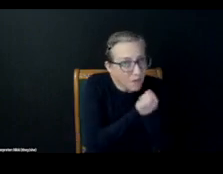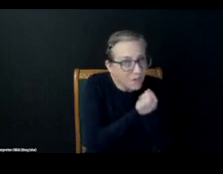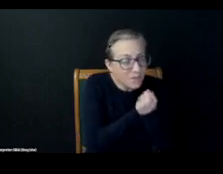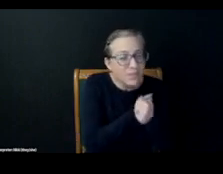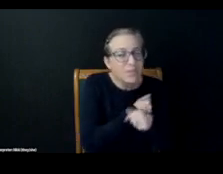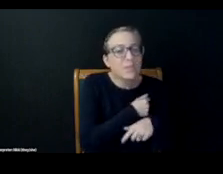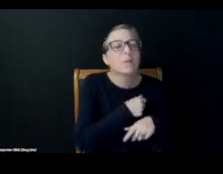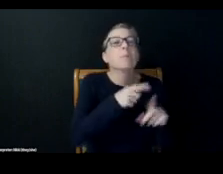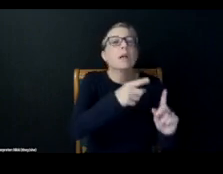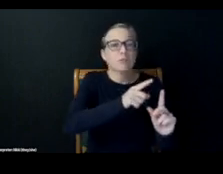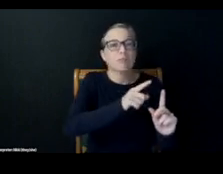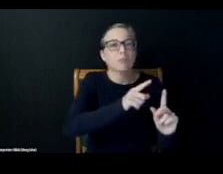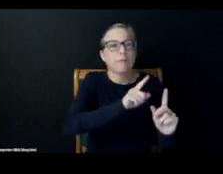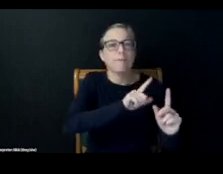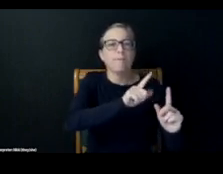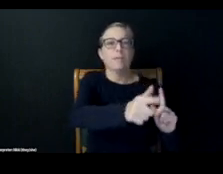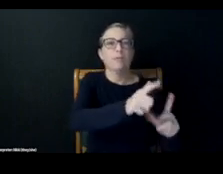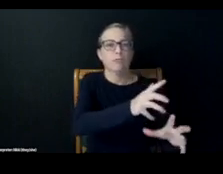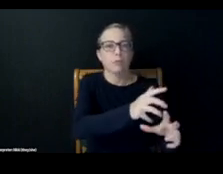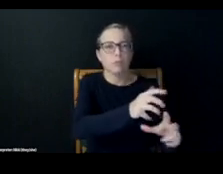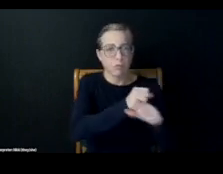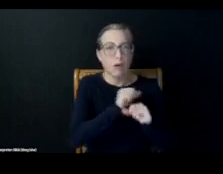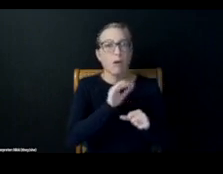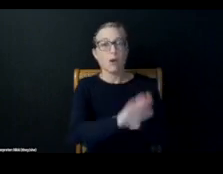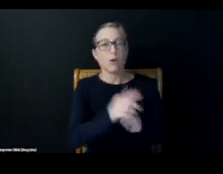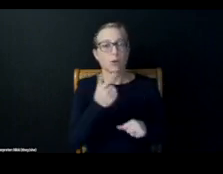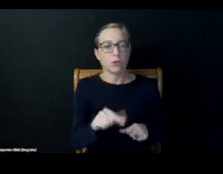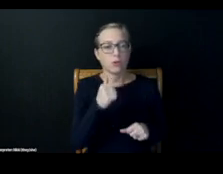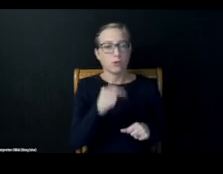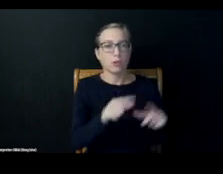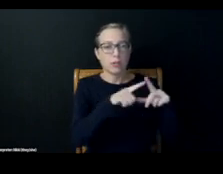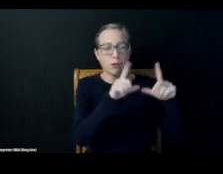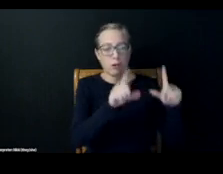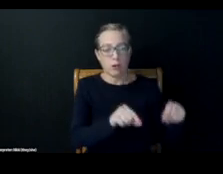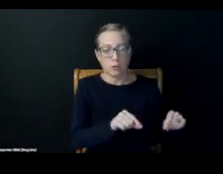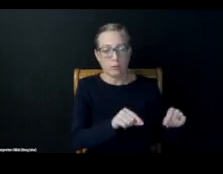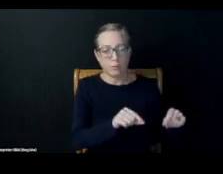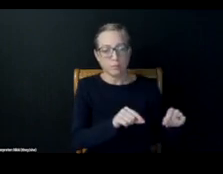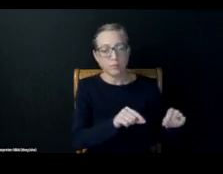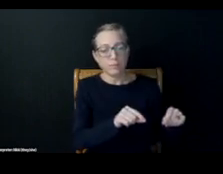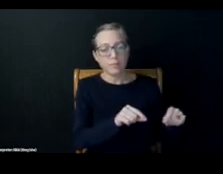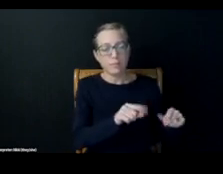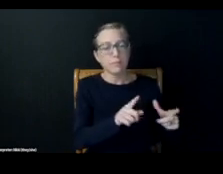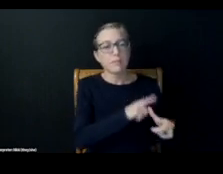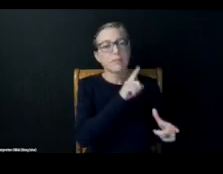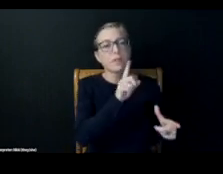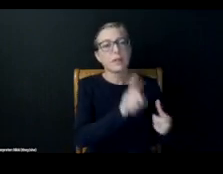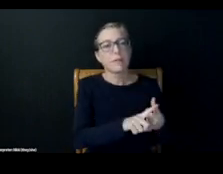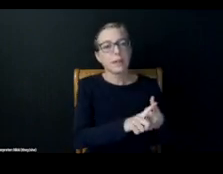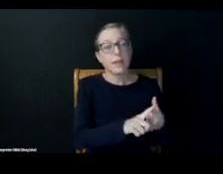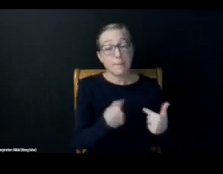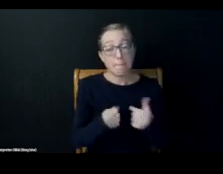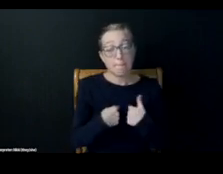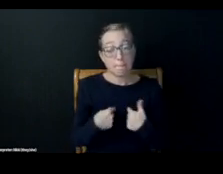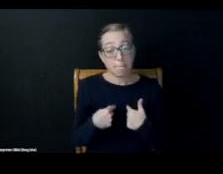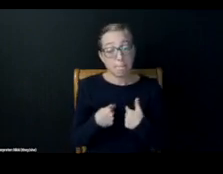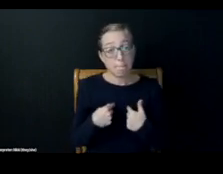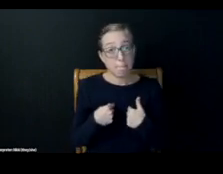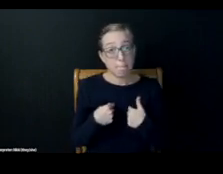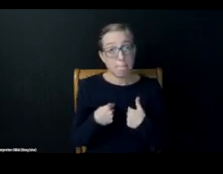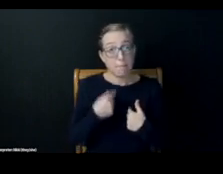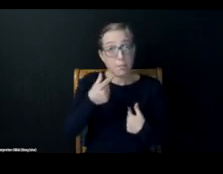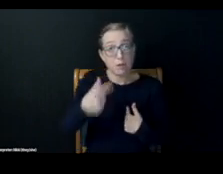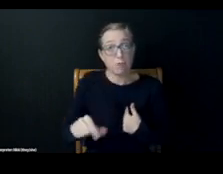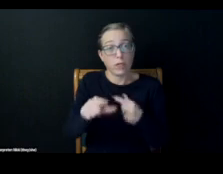Eventually I got my Green Card after my second,